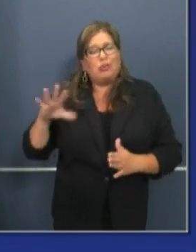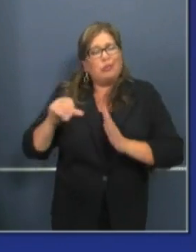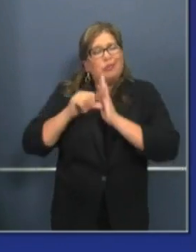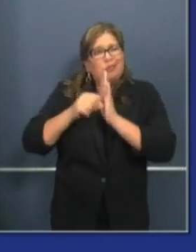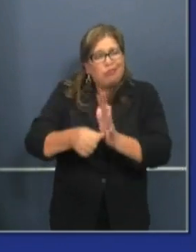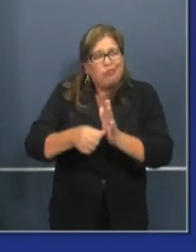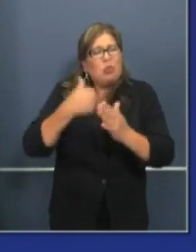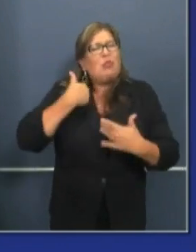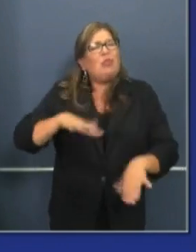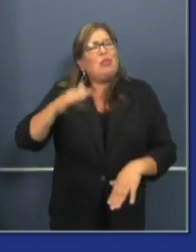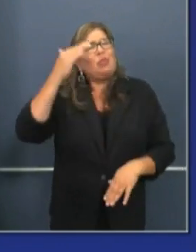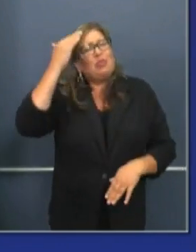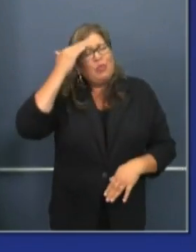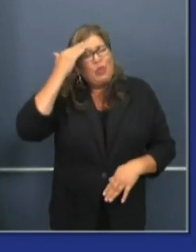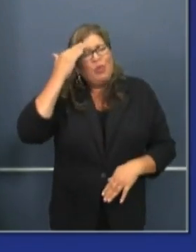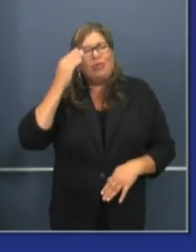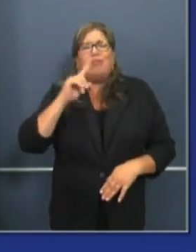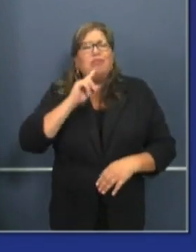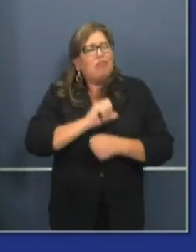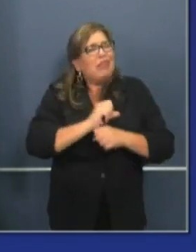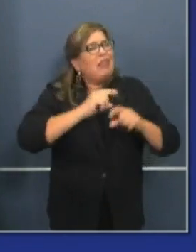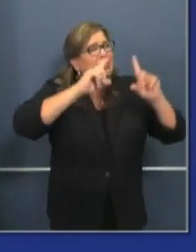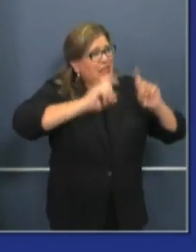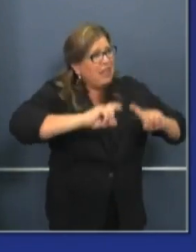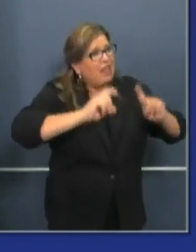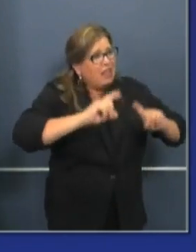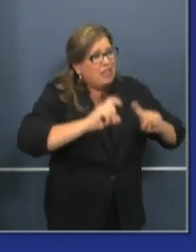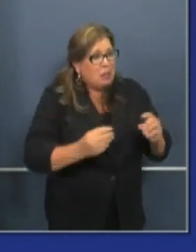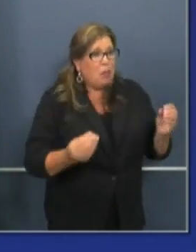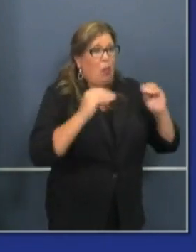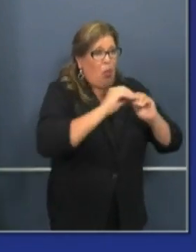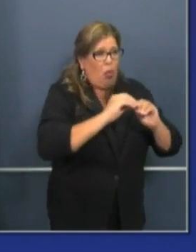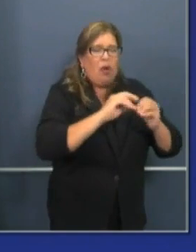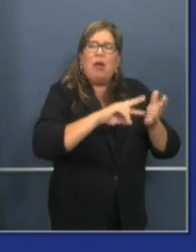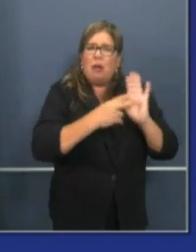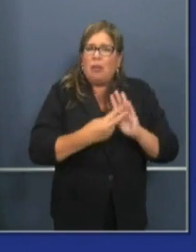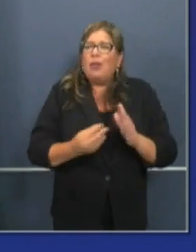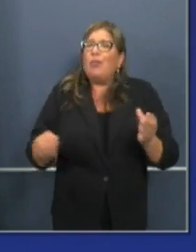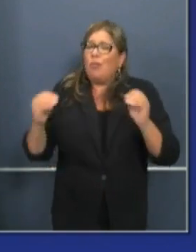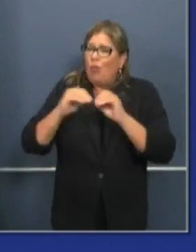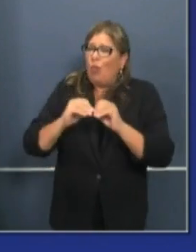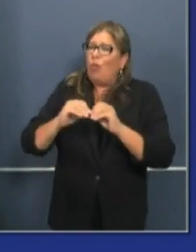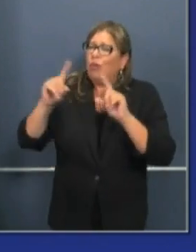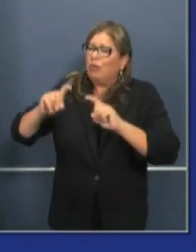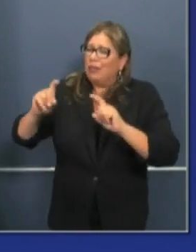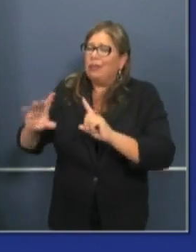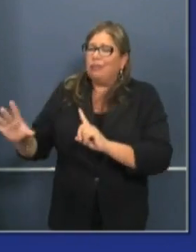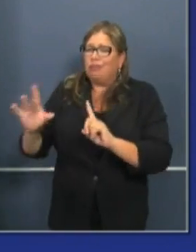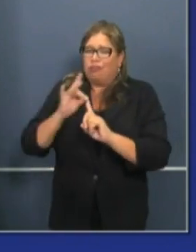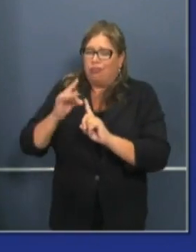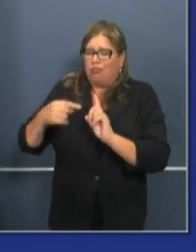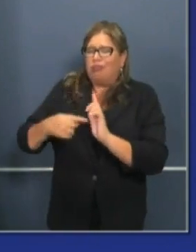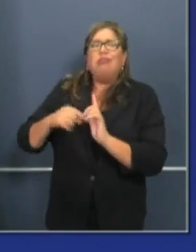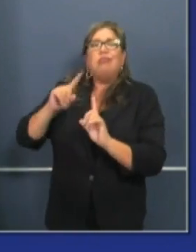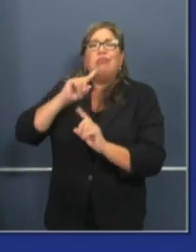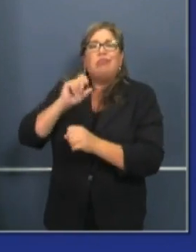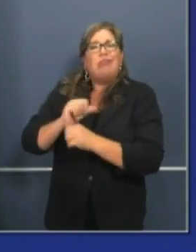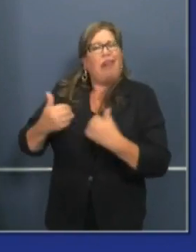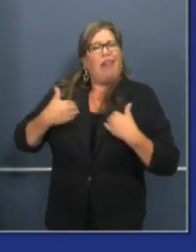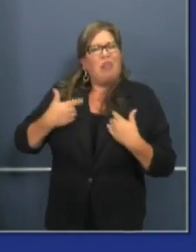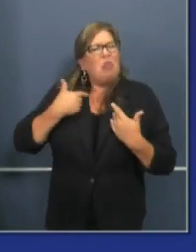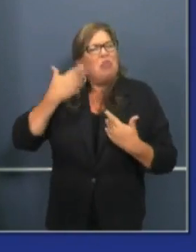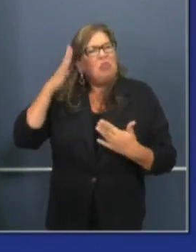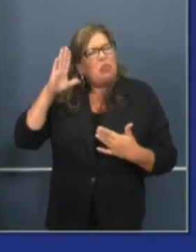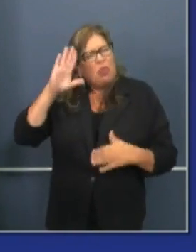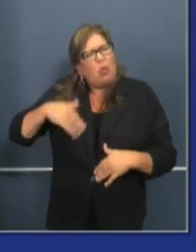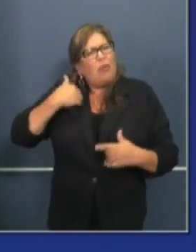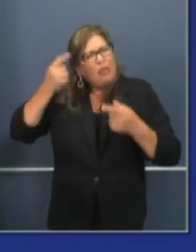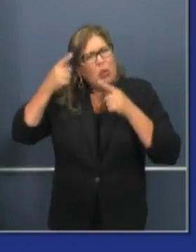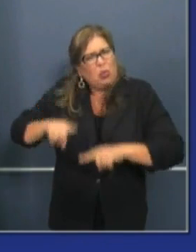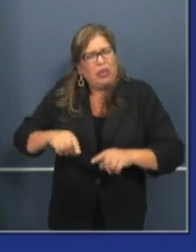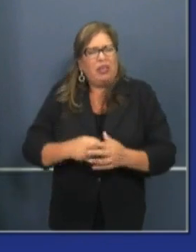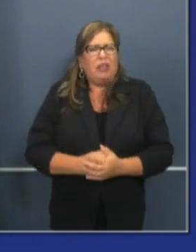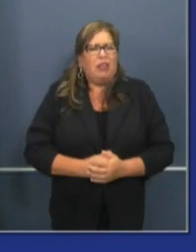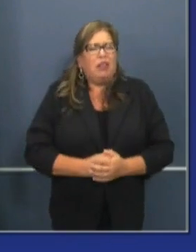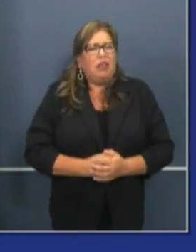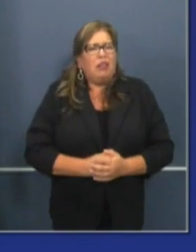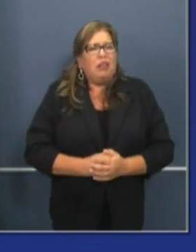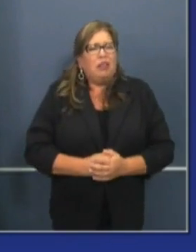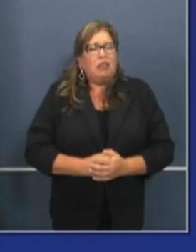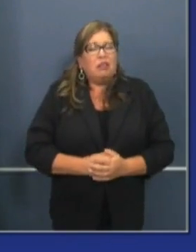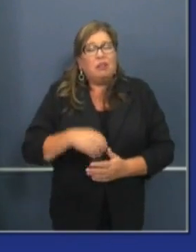IT’S PART OF A NATIONAL CONVERSATION THE MORE YOU TEST THE MORE NUMBER NUMBERS OF INDIVIDUALS YOU WILL TEST POSITIVELY WE AGREE WITH THAT.